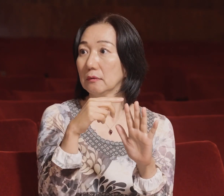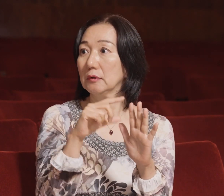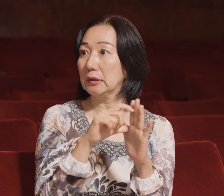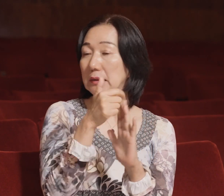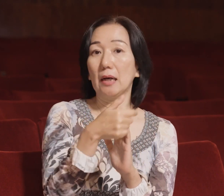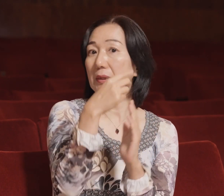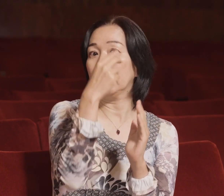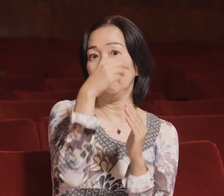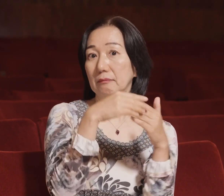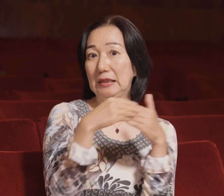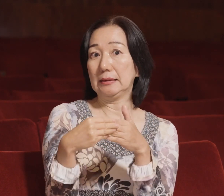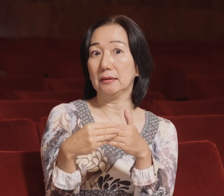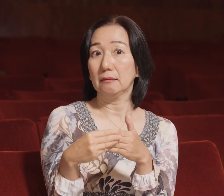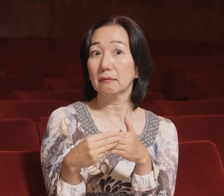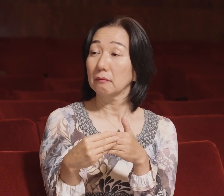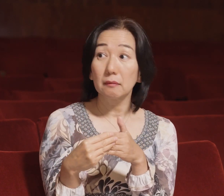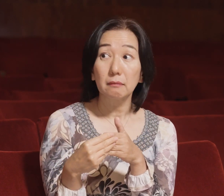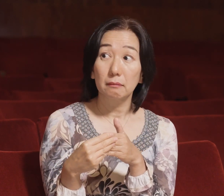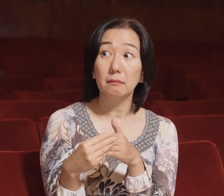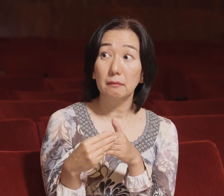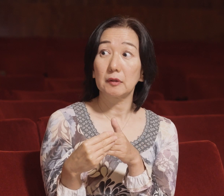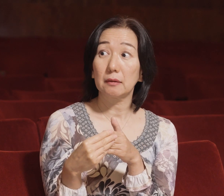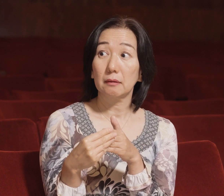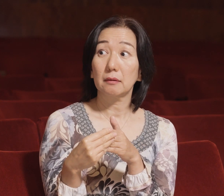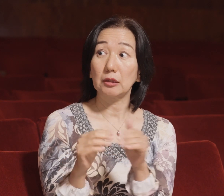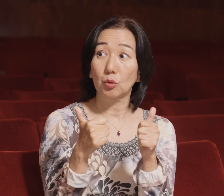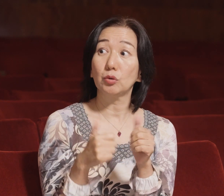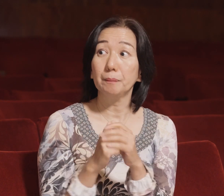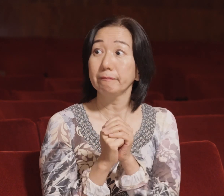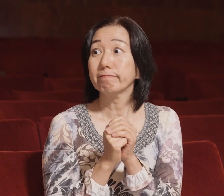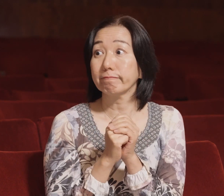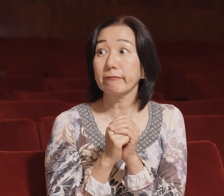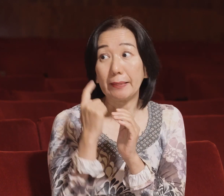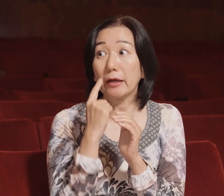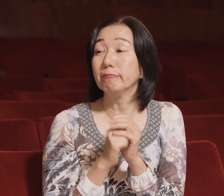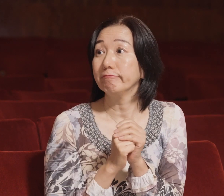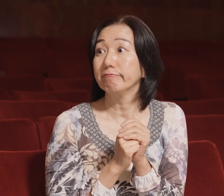and you had a room which is set up to be conducive to that way of working,